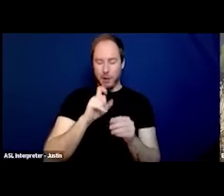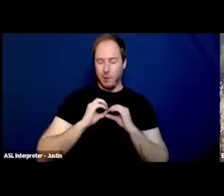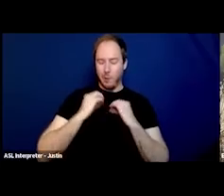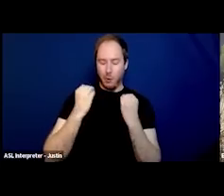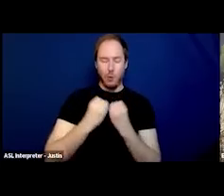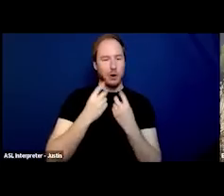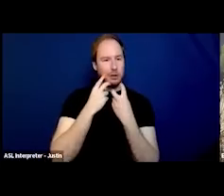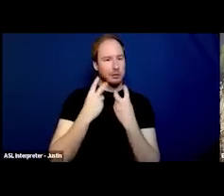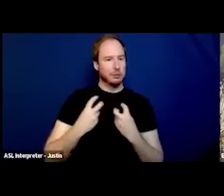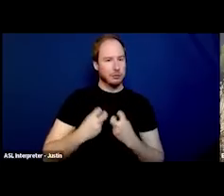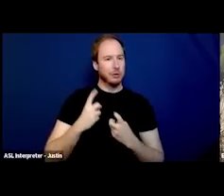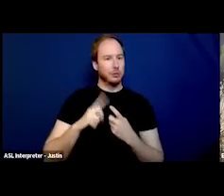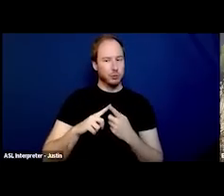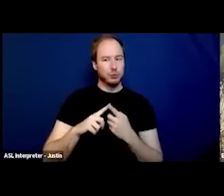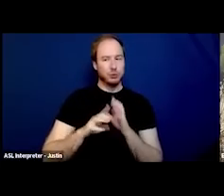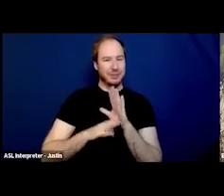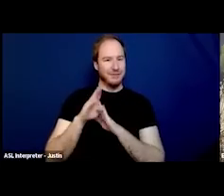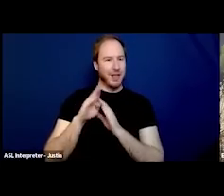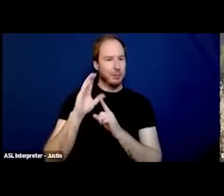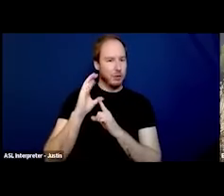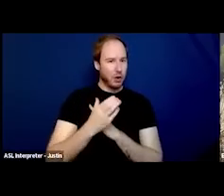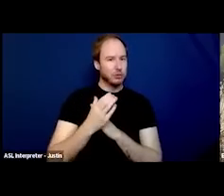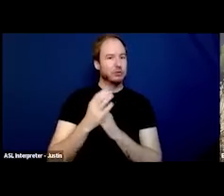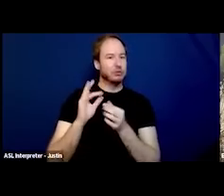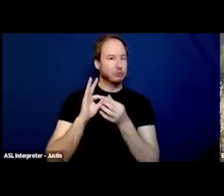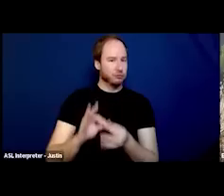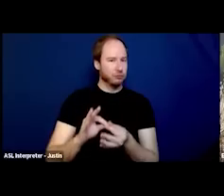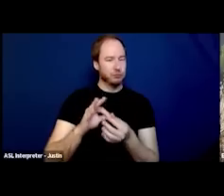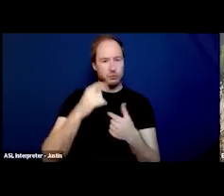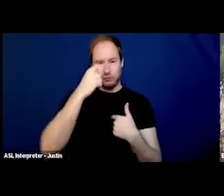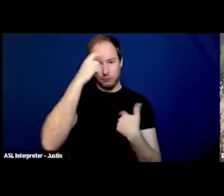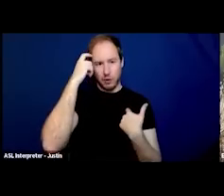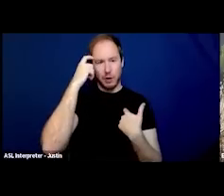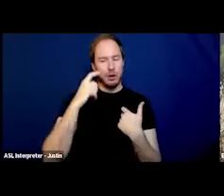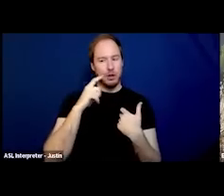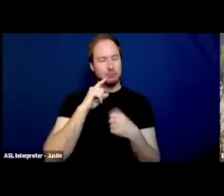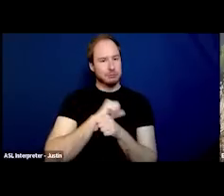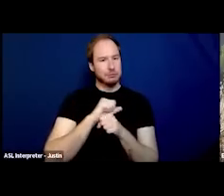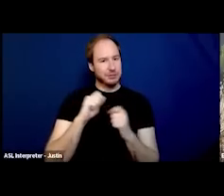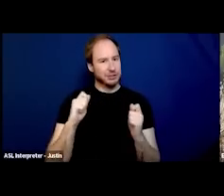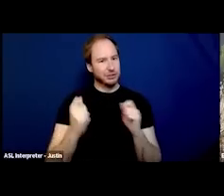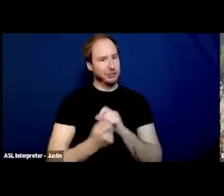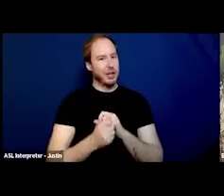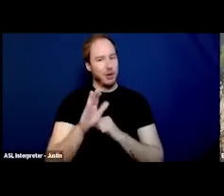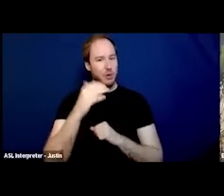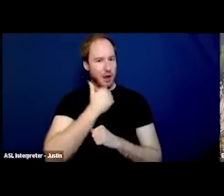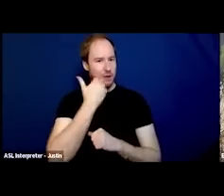So it's building a culture around trauma and changing, again, like I mentioned, the everyday work that we do